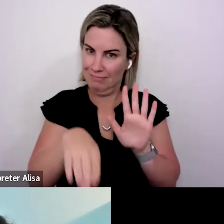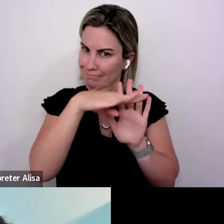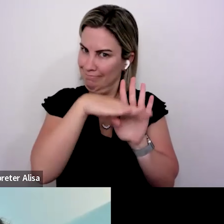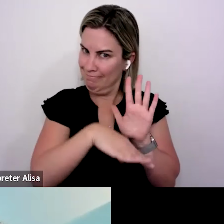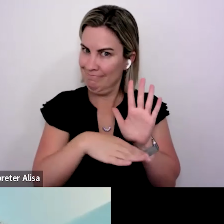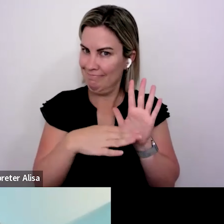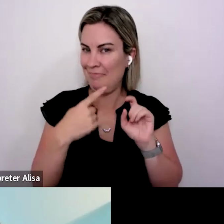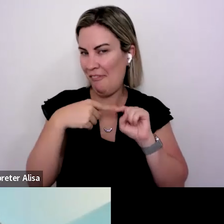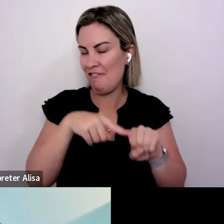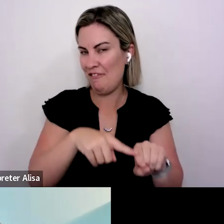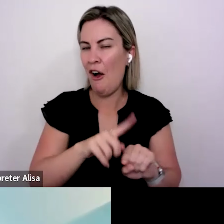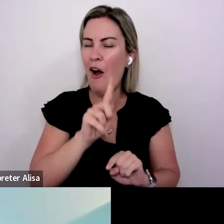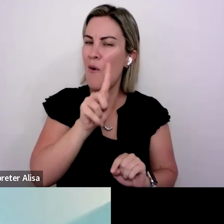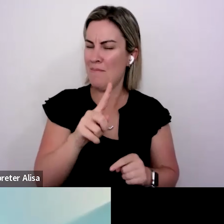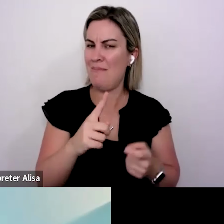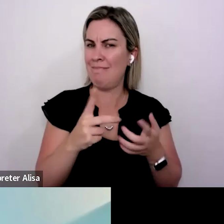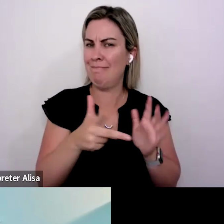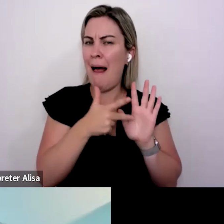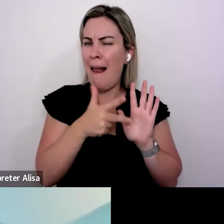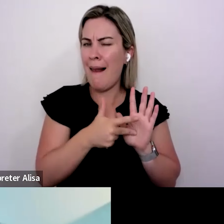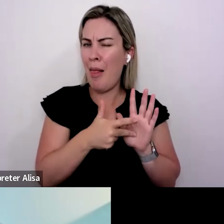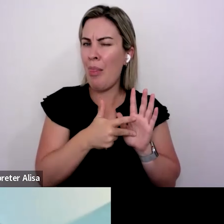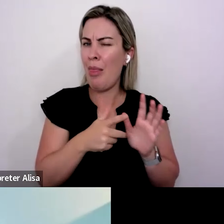important is around attribution and benefit sharing.